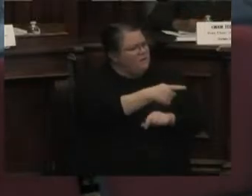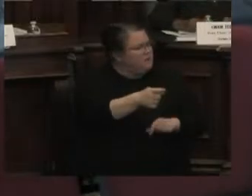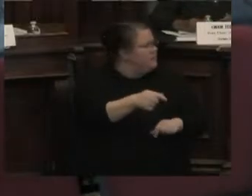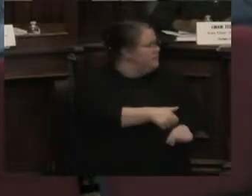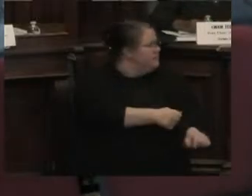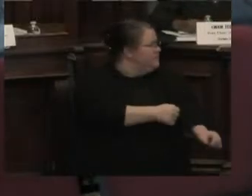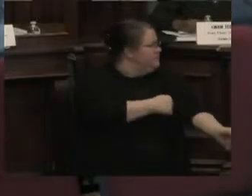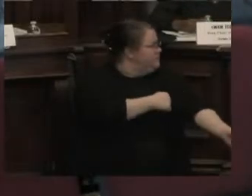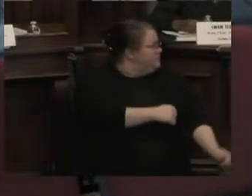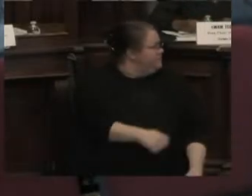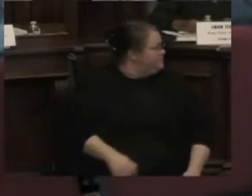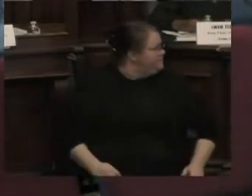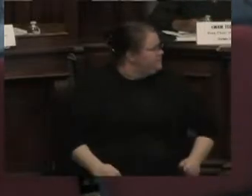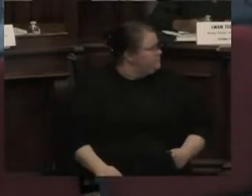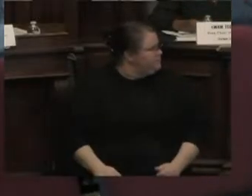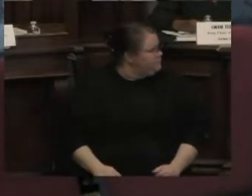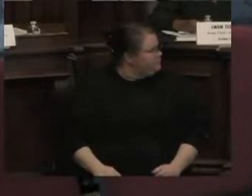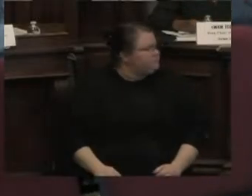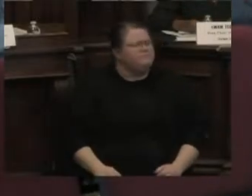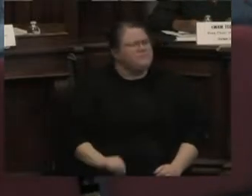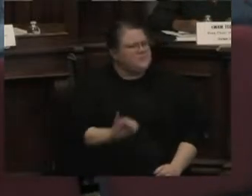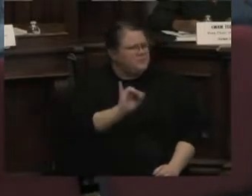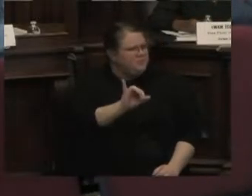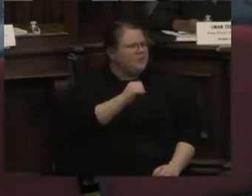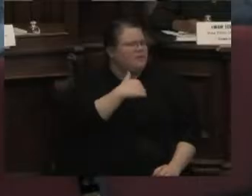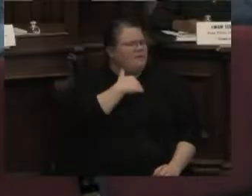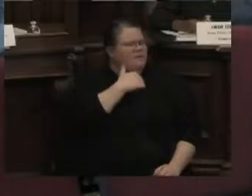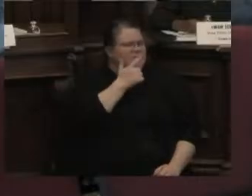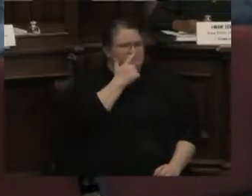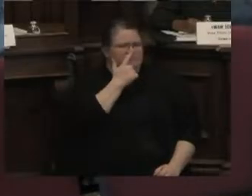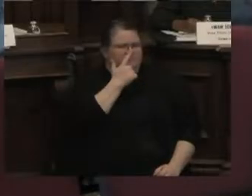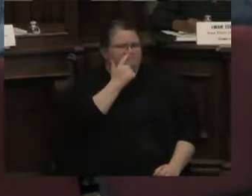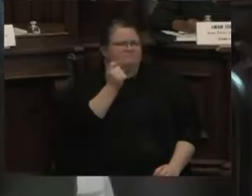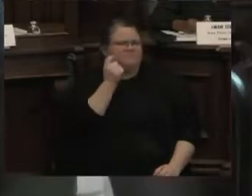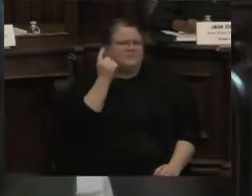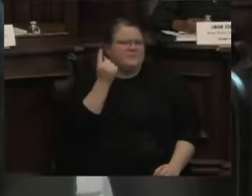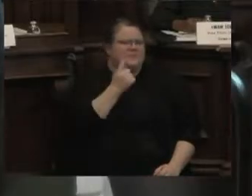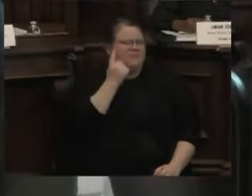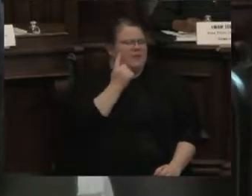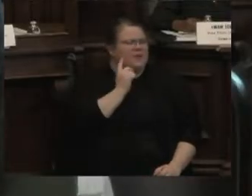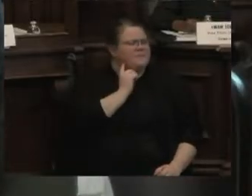of the staff for all the work that they do. One of the things